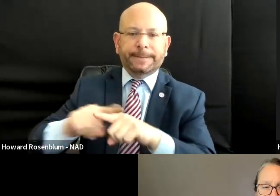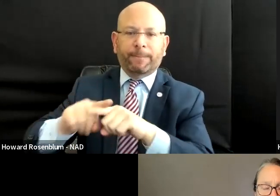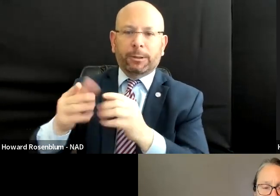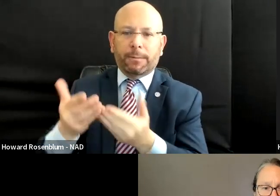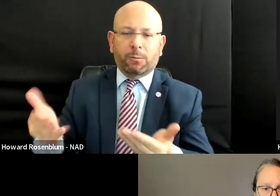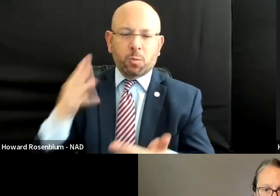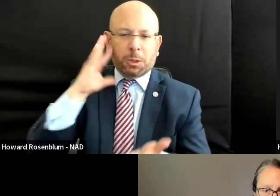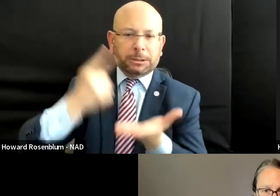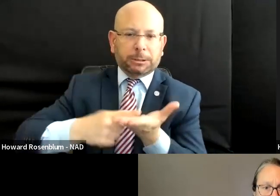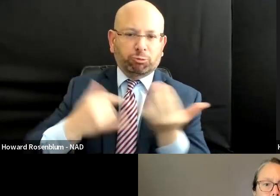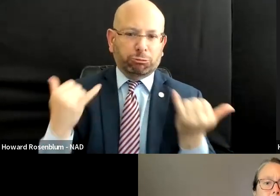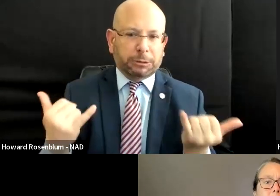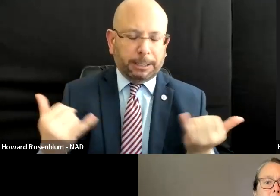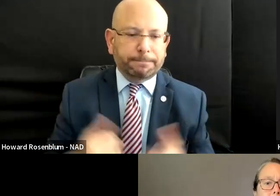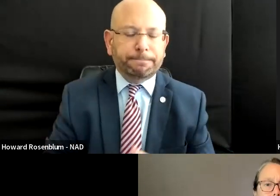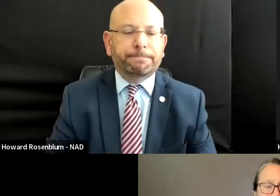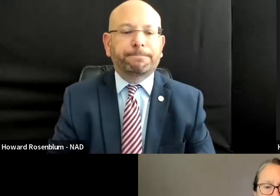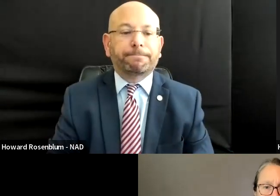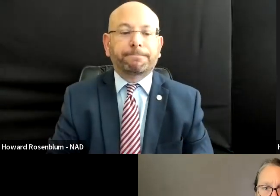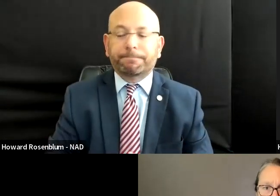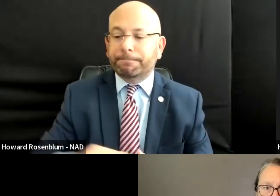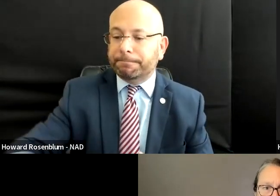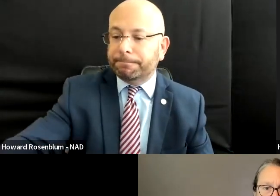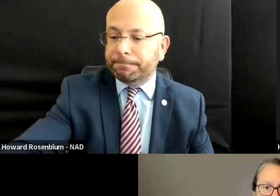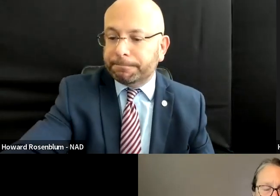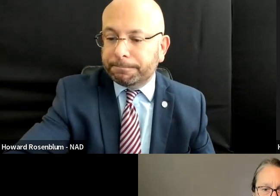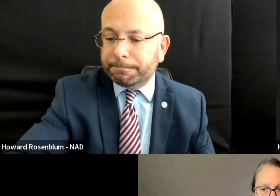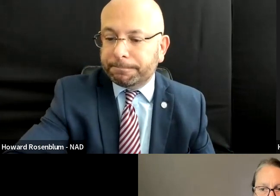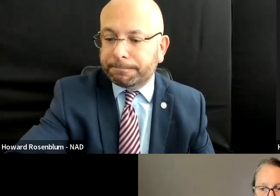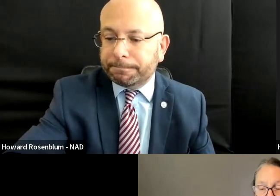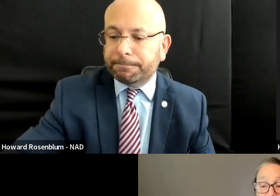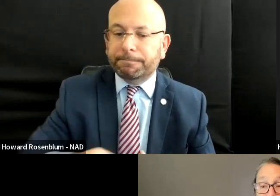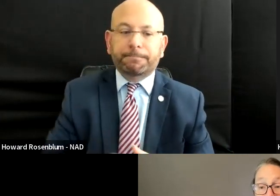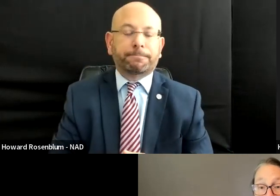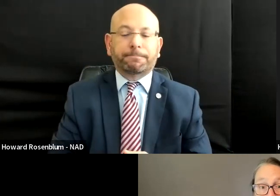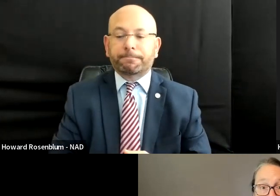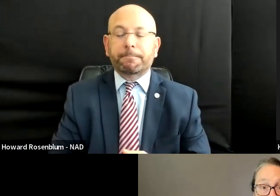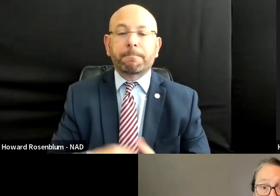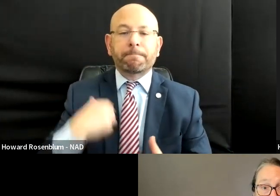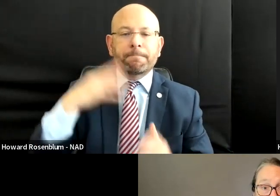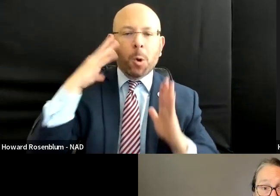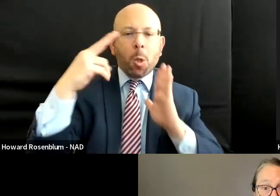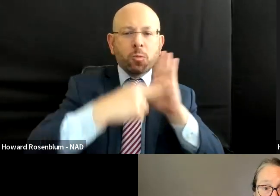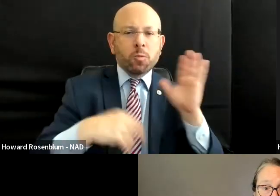name the Howard Rosenblum and I'm the CEO as well as the director of